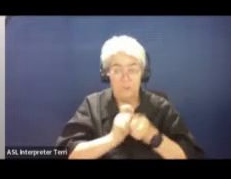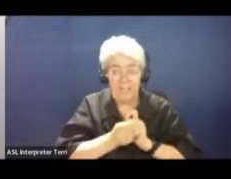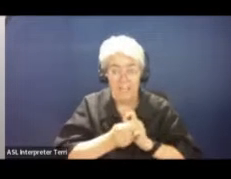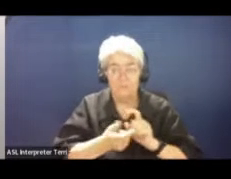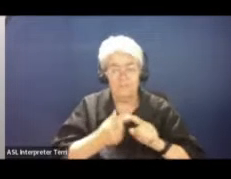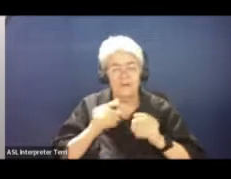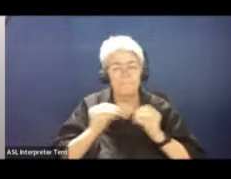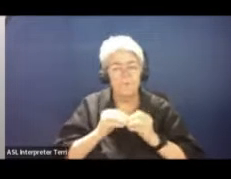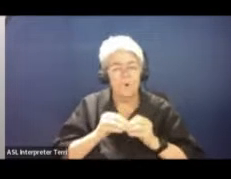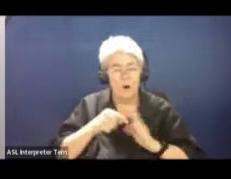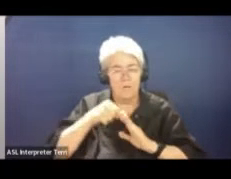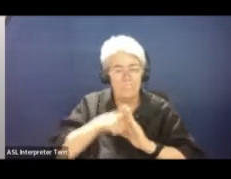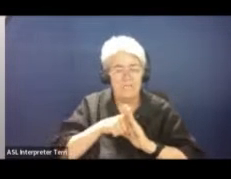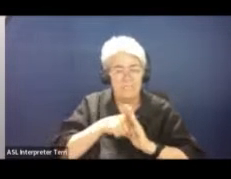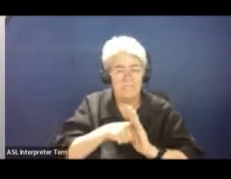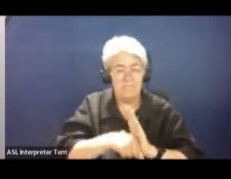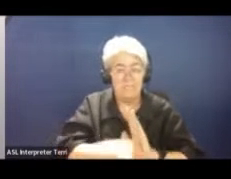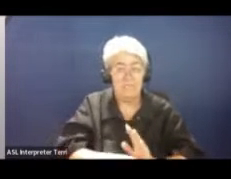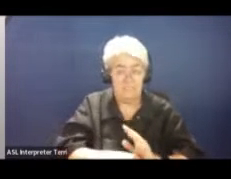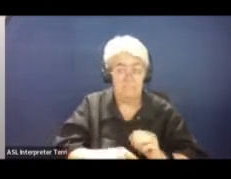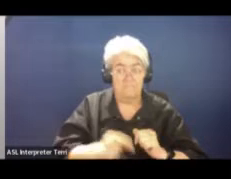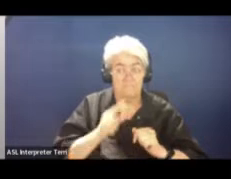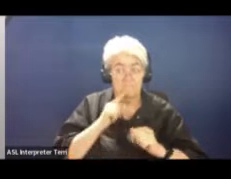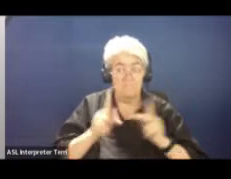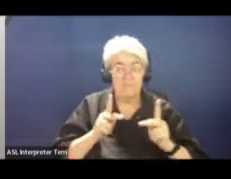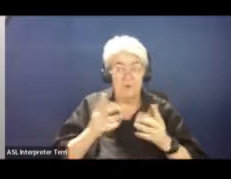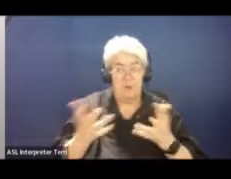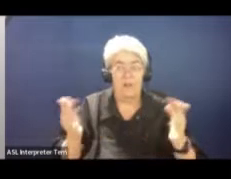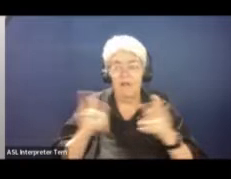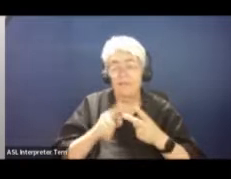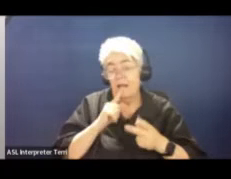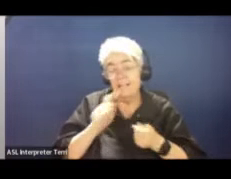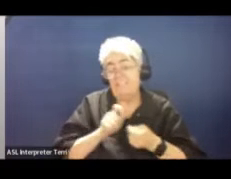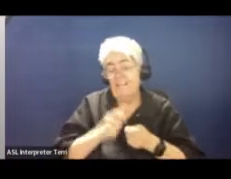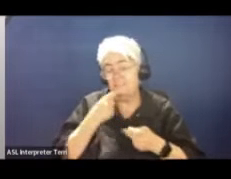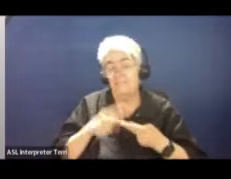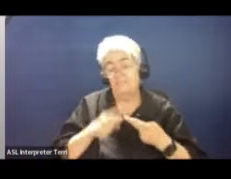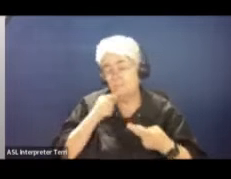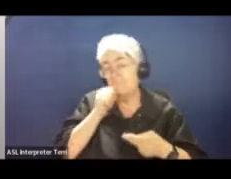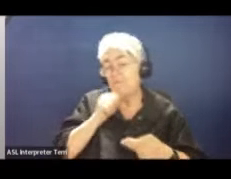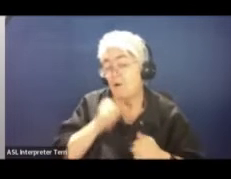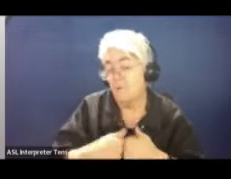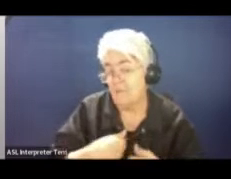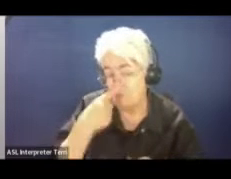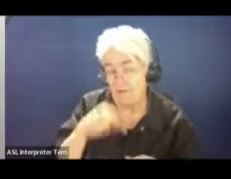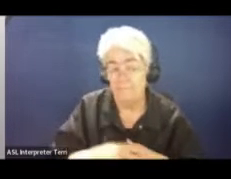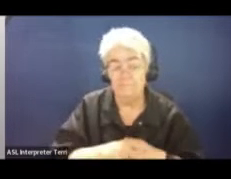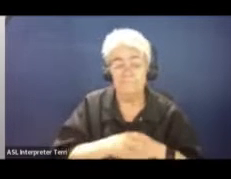for a few. That is the exact sentence I say almost every time during an intake I'm often met